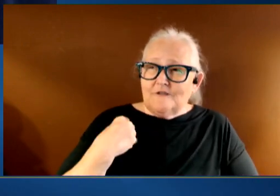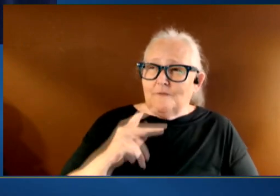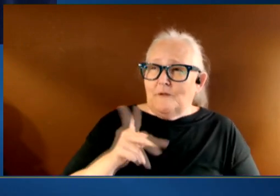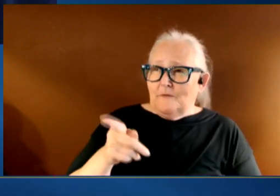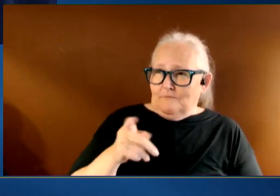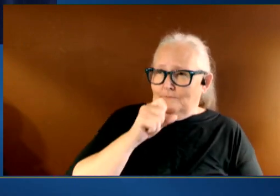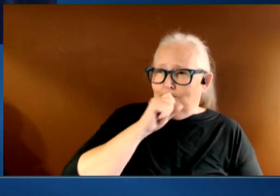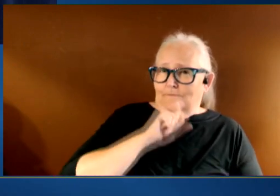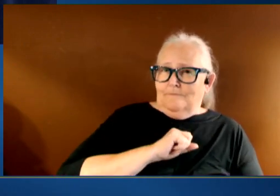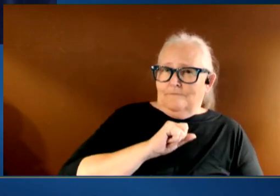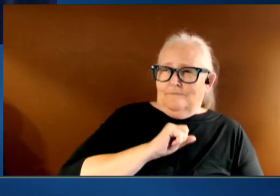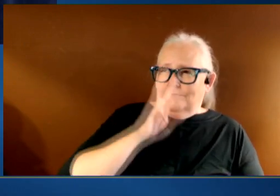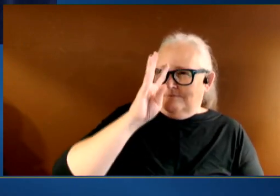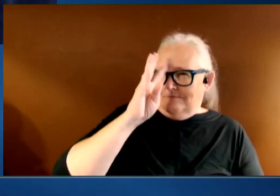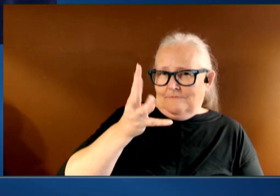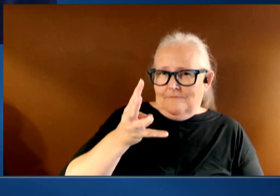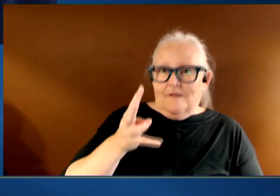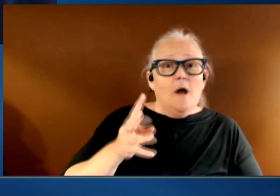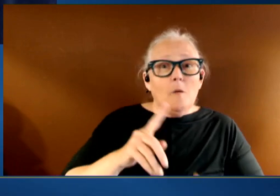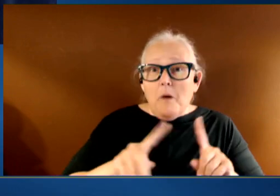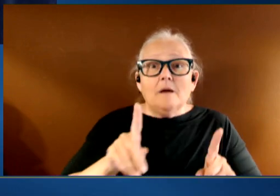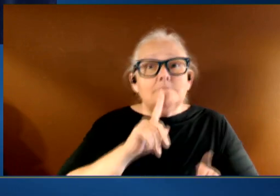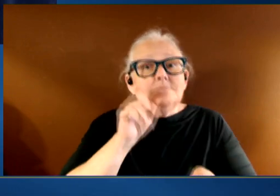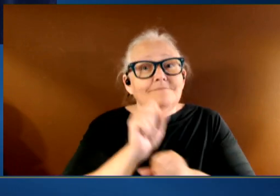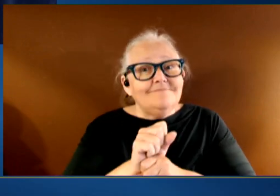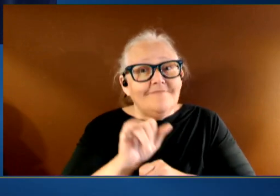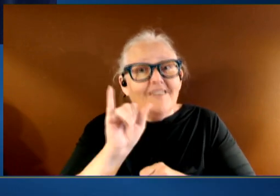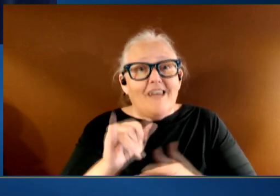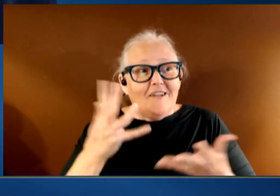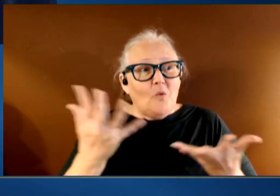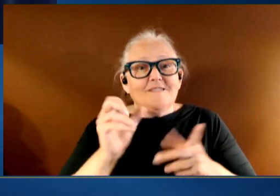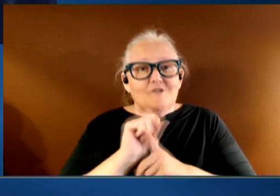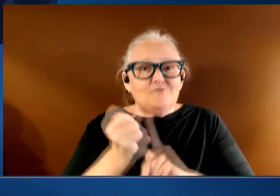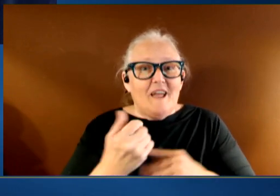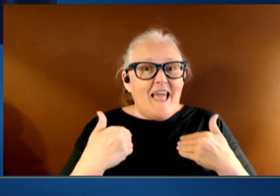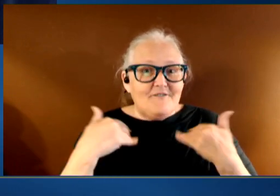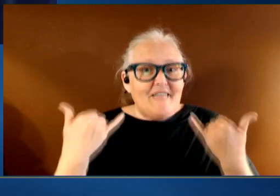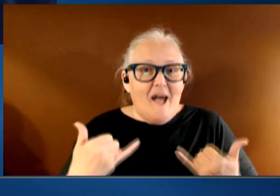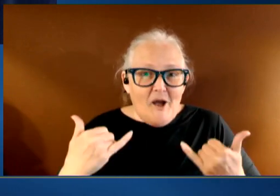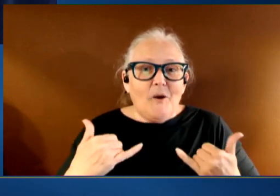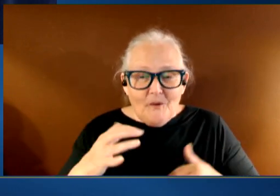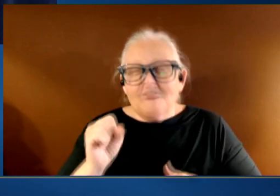but today that's the reality that we really have. And the way that we've been able to come so far